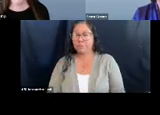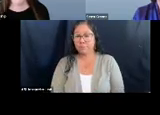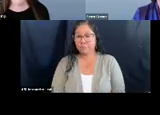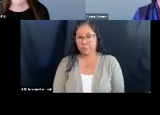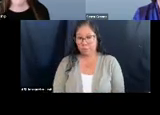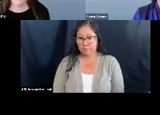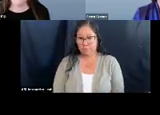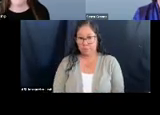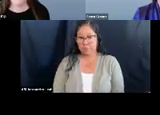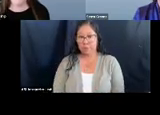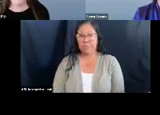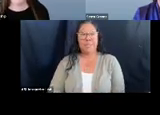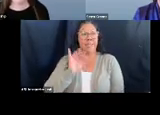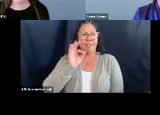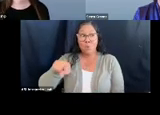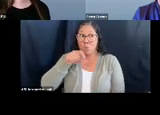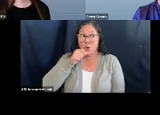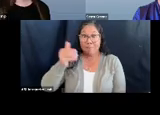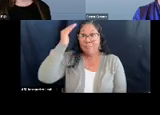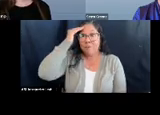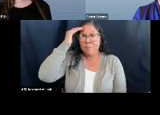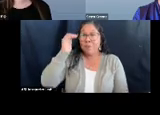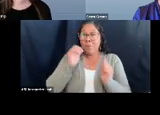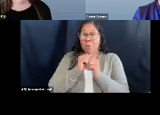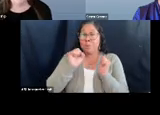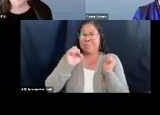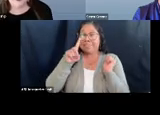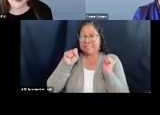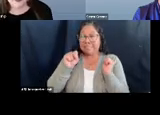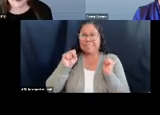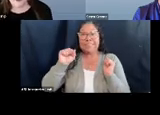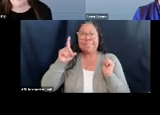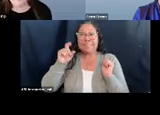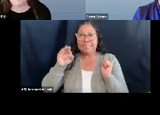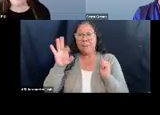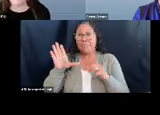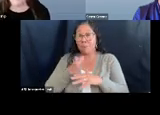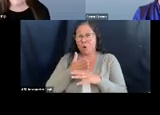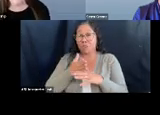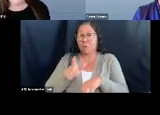So, for those of you not too familiar with seeds, seeds of partnership is a long-standing technical